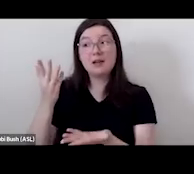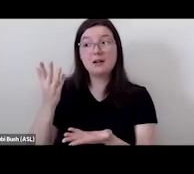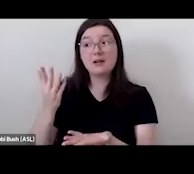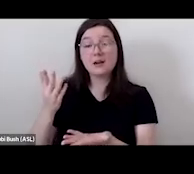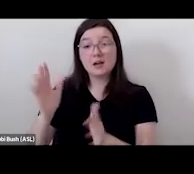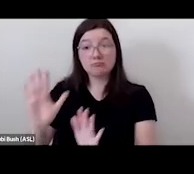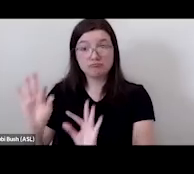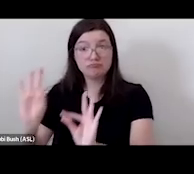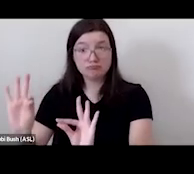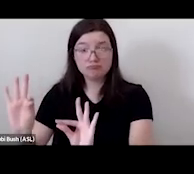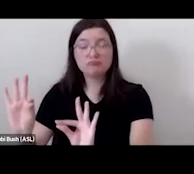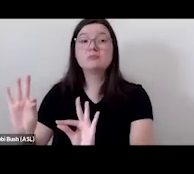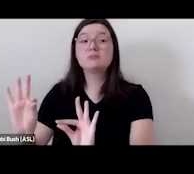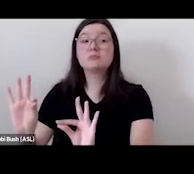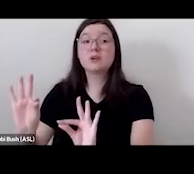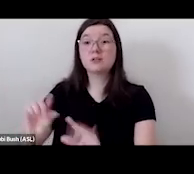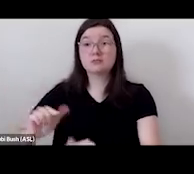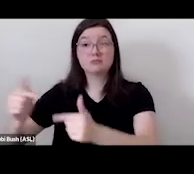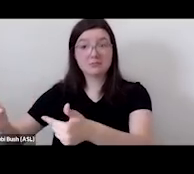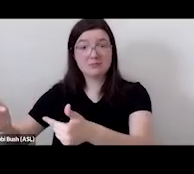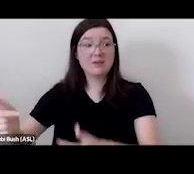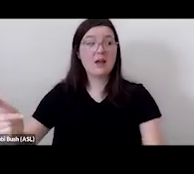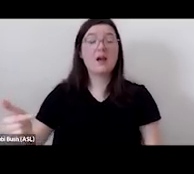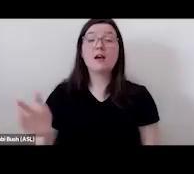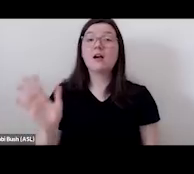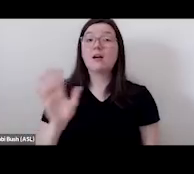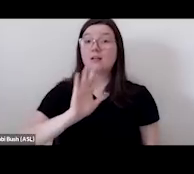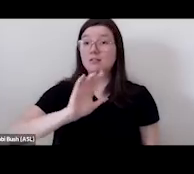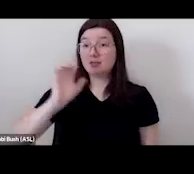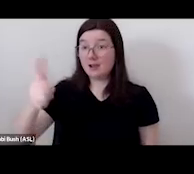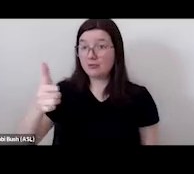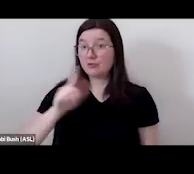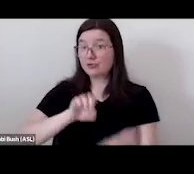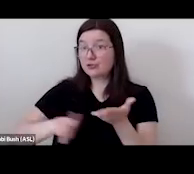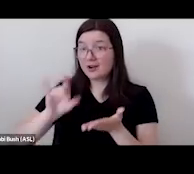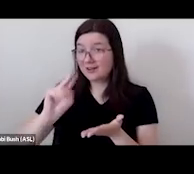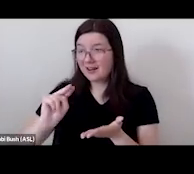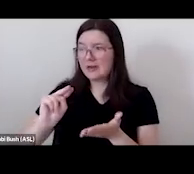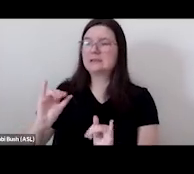or it hasn't been addressed, you might be able to realize, okay, we're gonna need a little bit more help here,